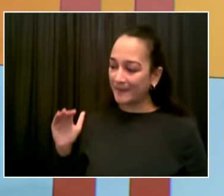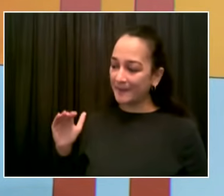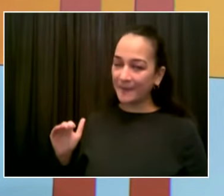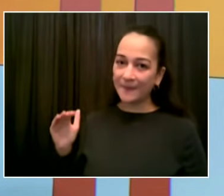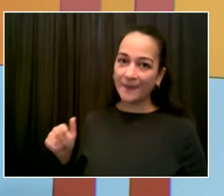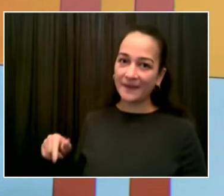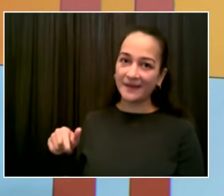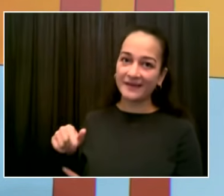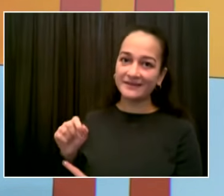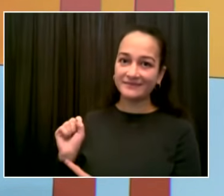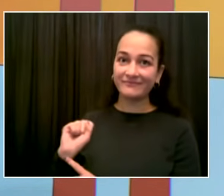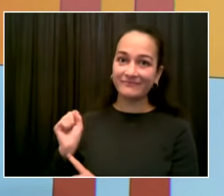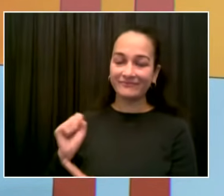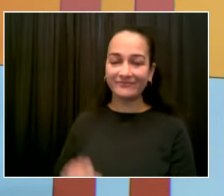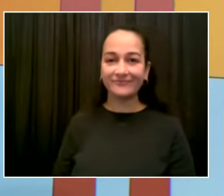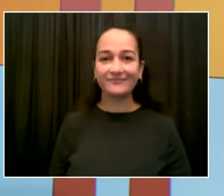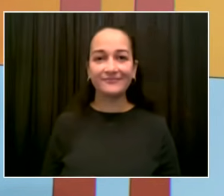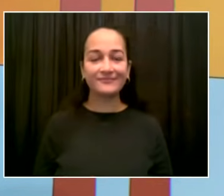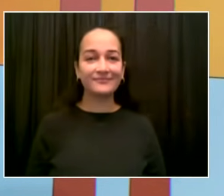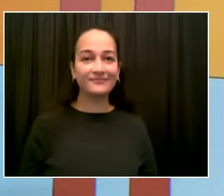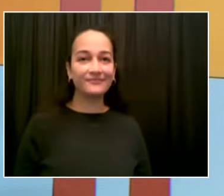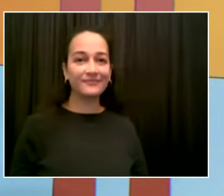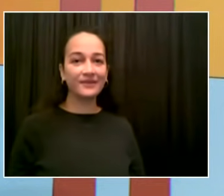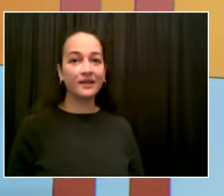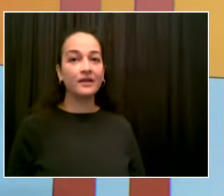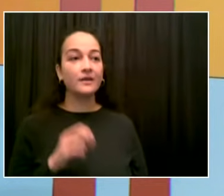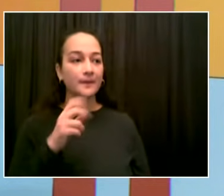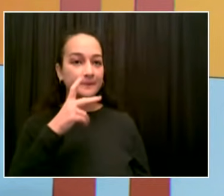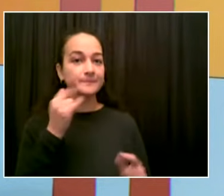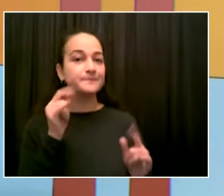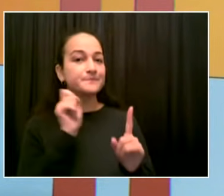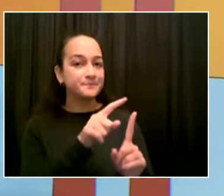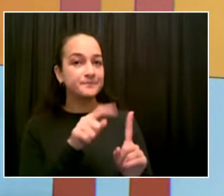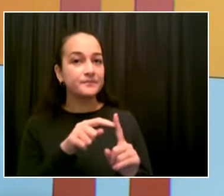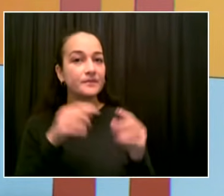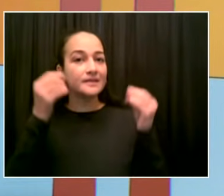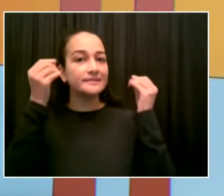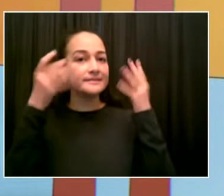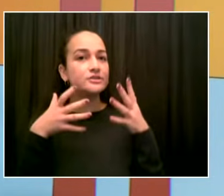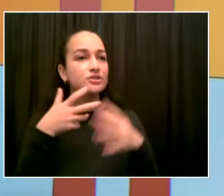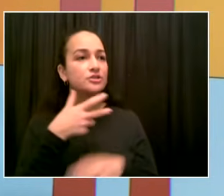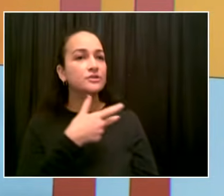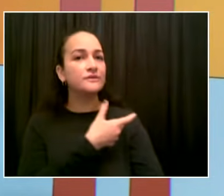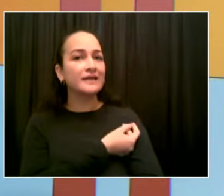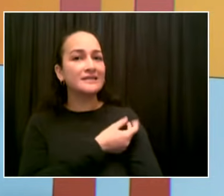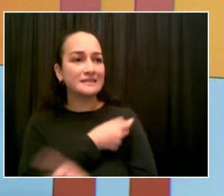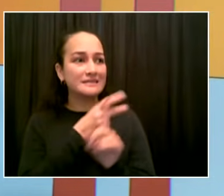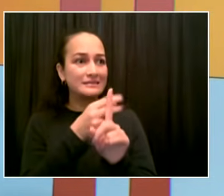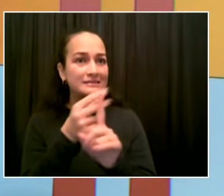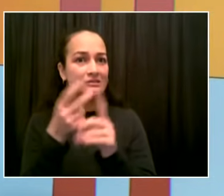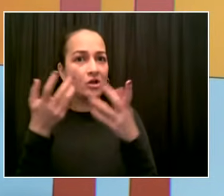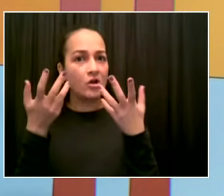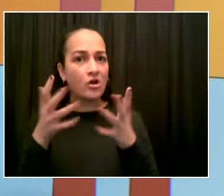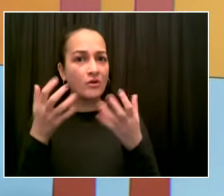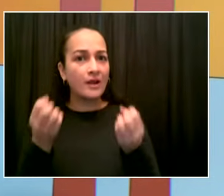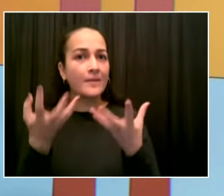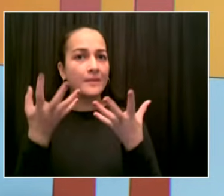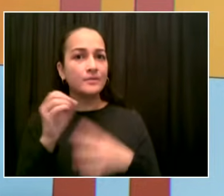QUESTIONS. MYFIRST QUESTION IS THE VACCINATION OF TEACHERS. HWATS I THE PERCENTAGE OF TEACHERS WHO ARE